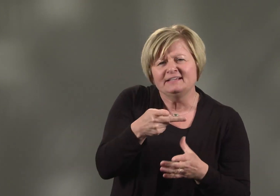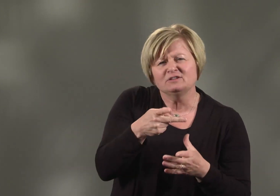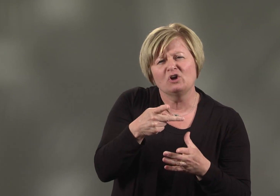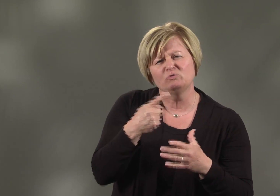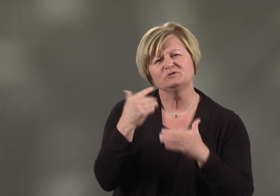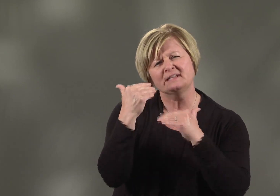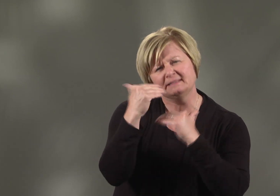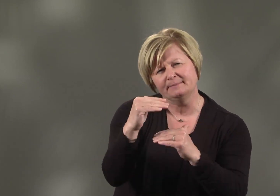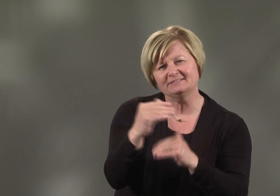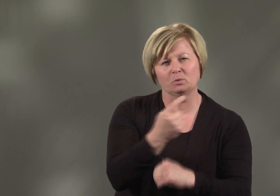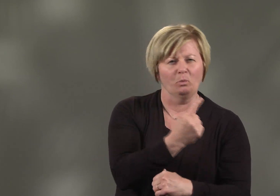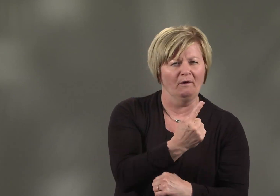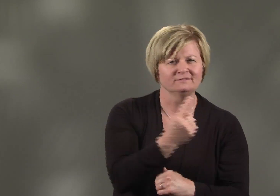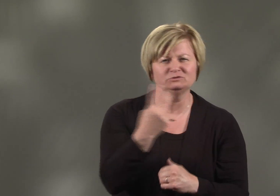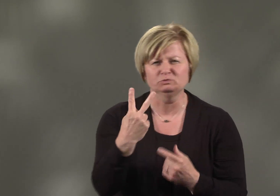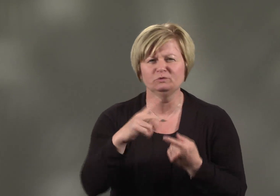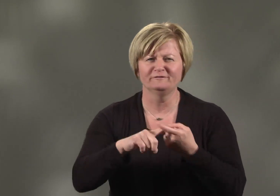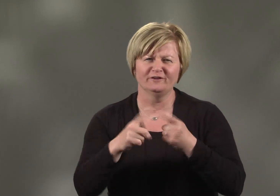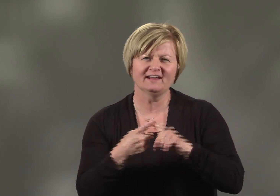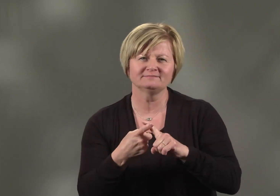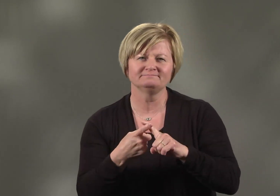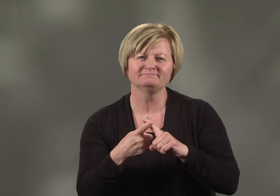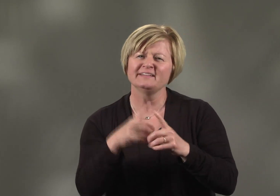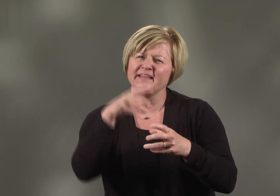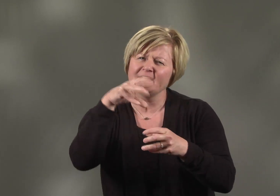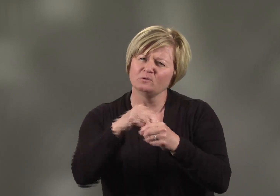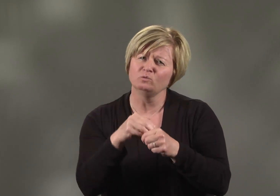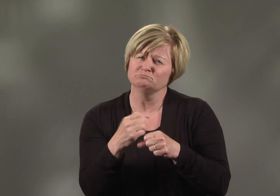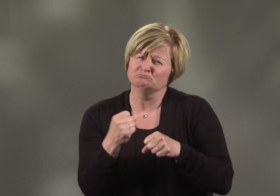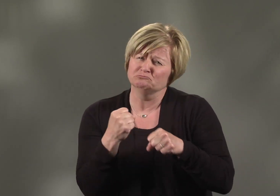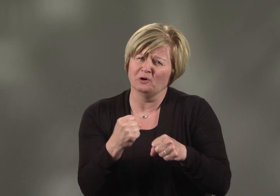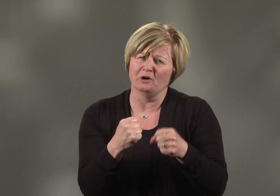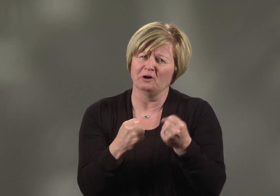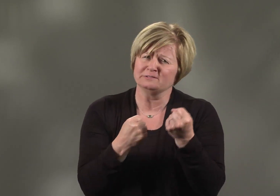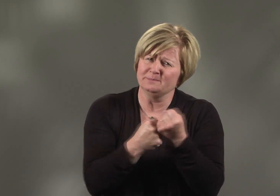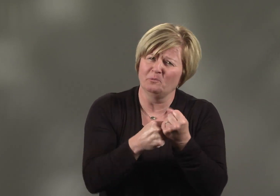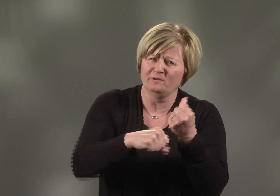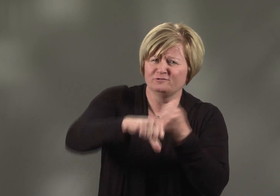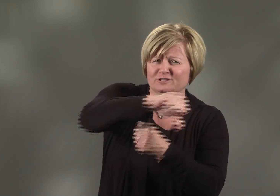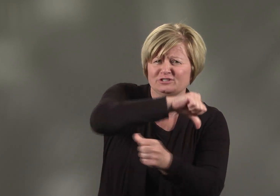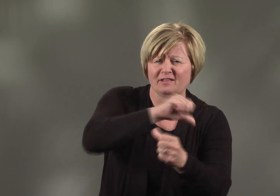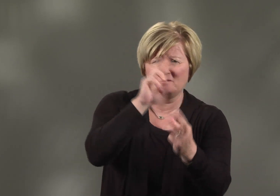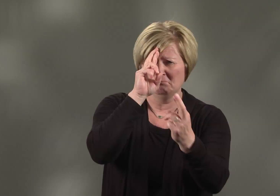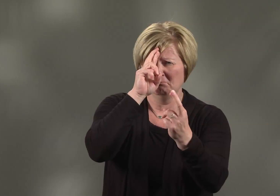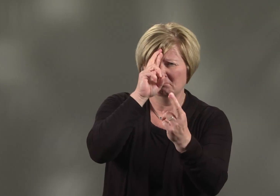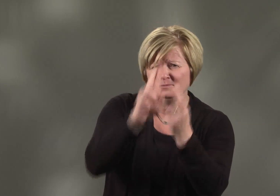These are usually limited to one or two friends and include strong support for each other,